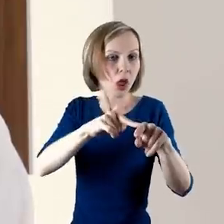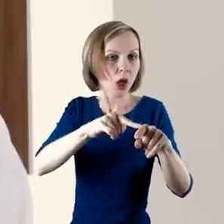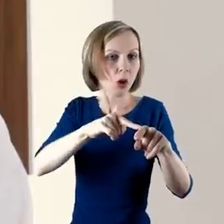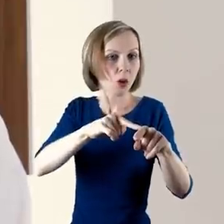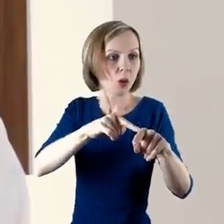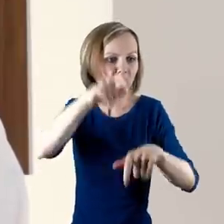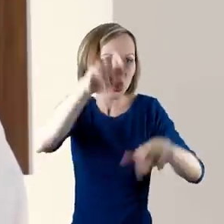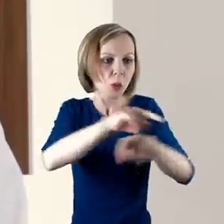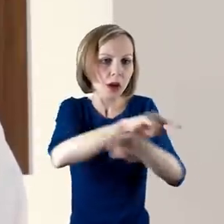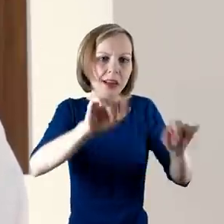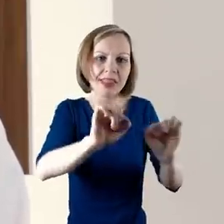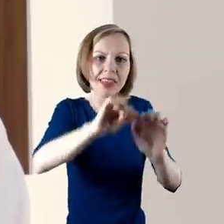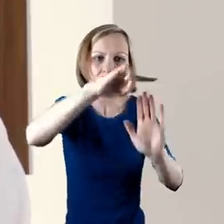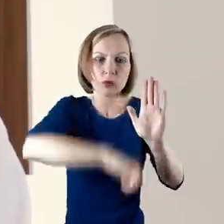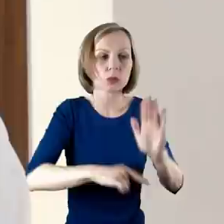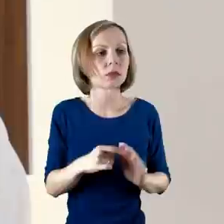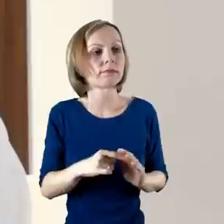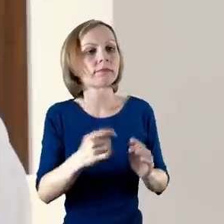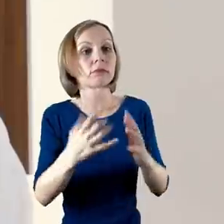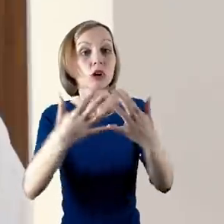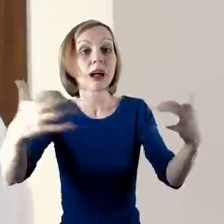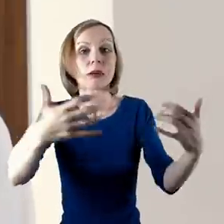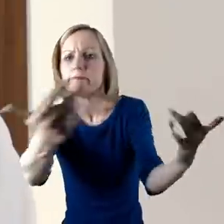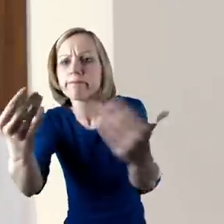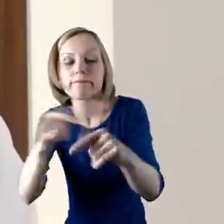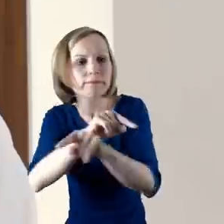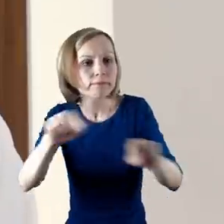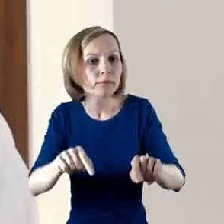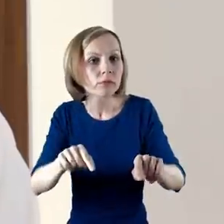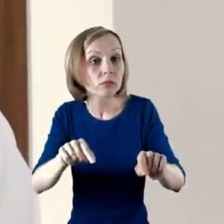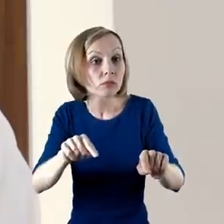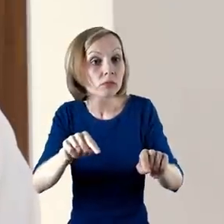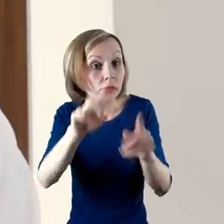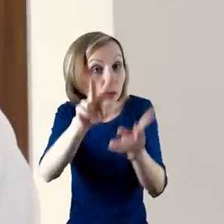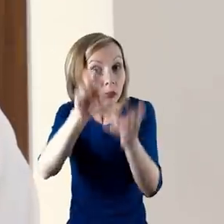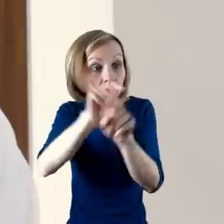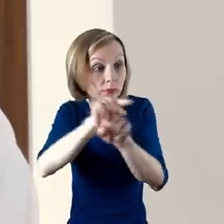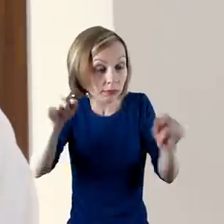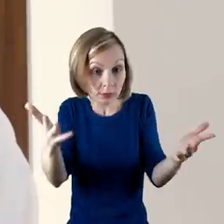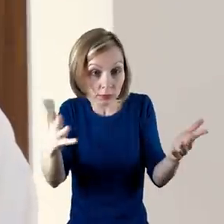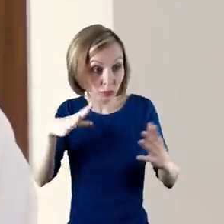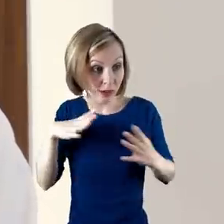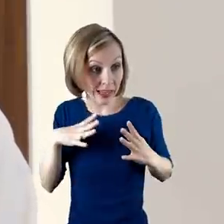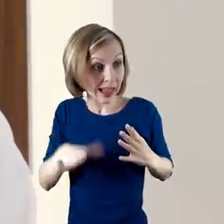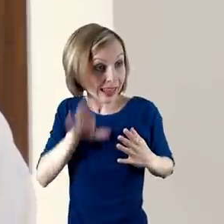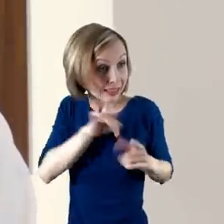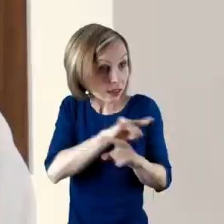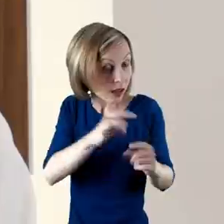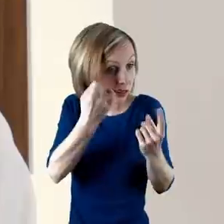And he called the crowd again and said to them, "Listen to me, all of you, and understand,